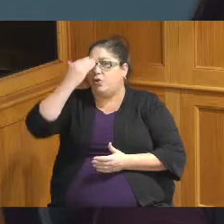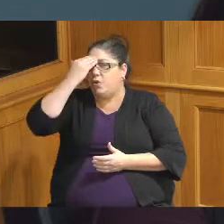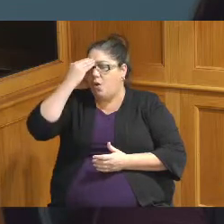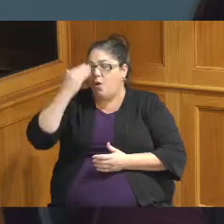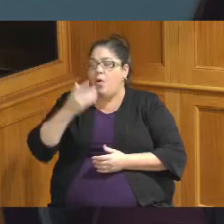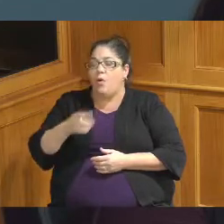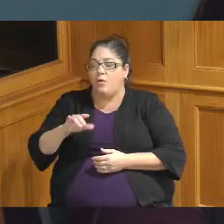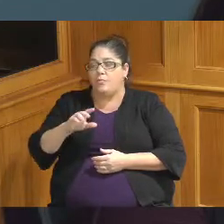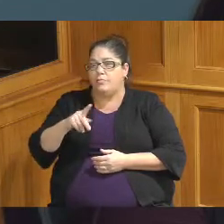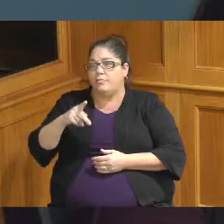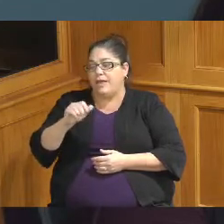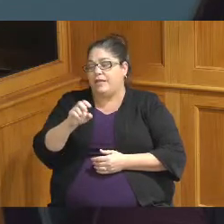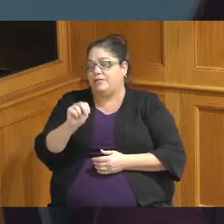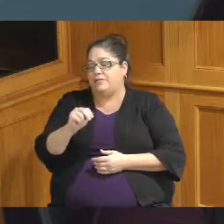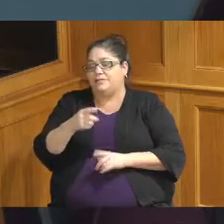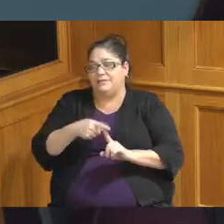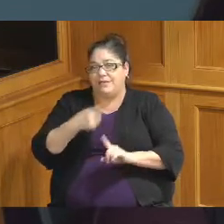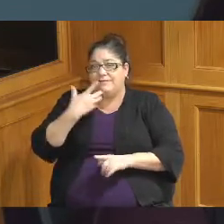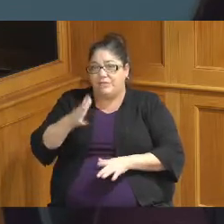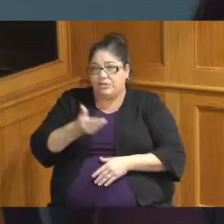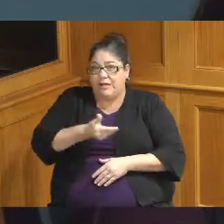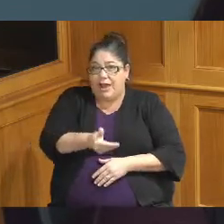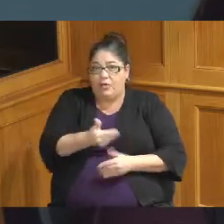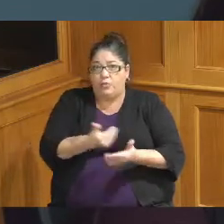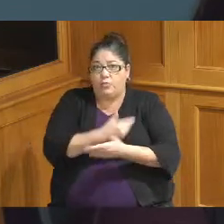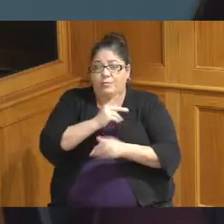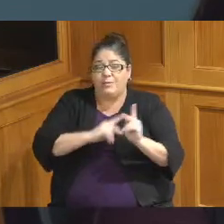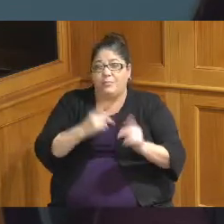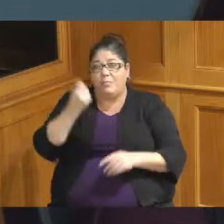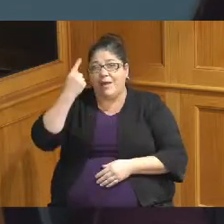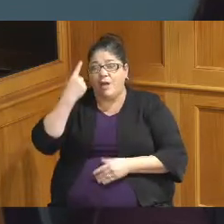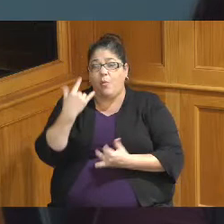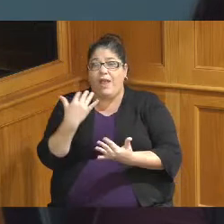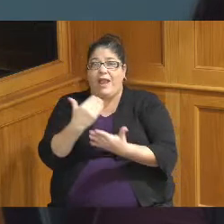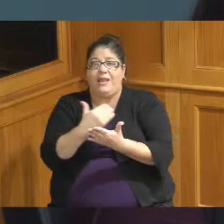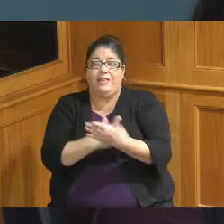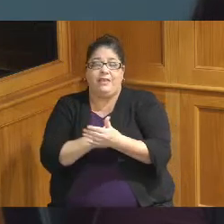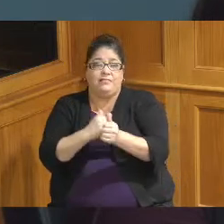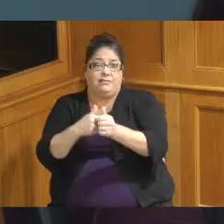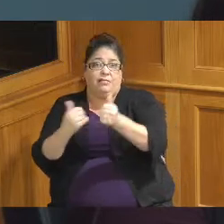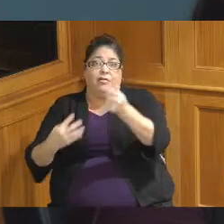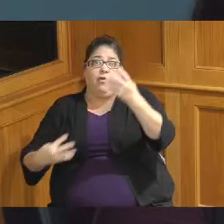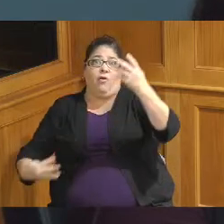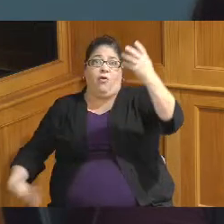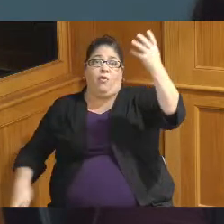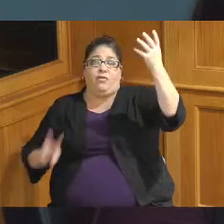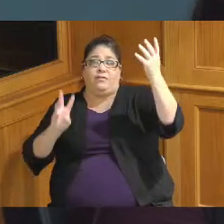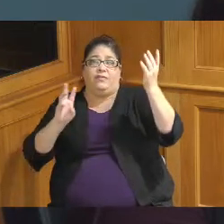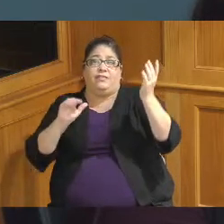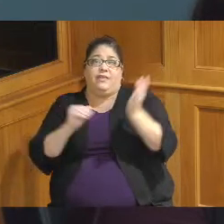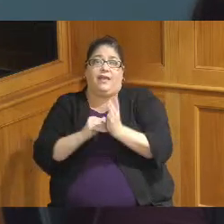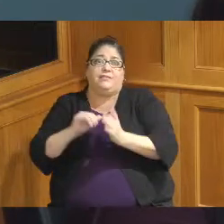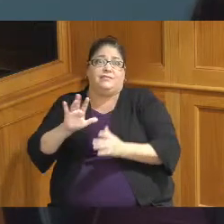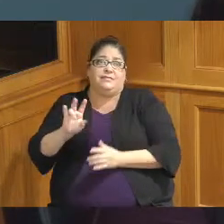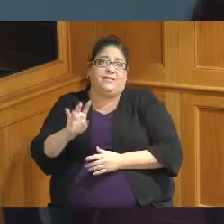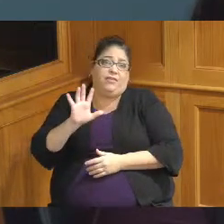but the waiting list is so long how long do we go I'd like to help the ones have already applied and